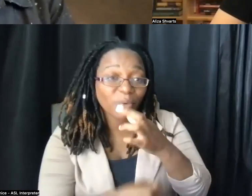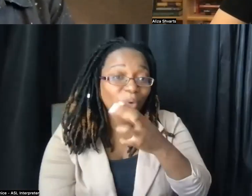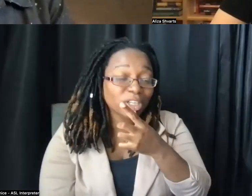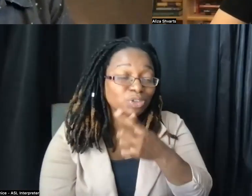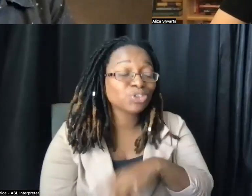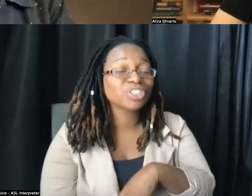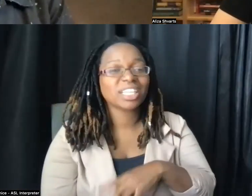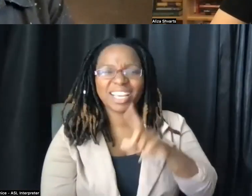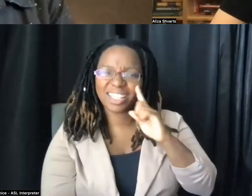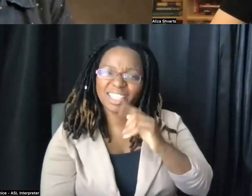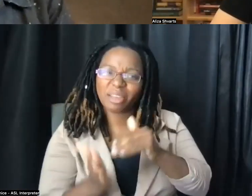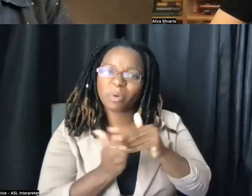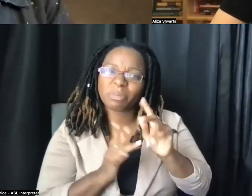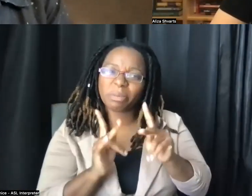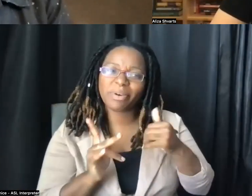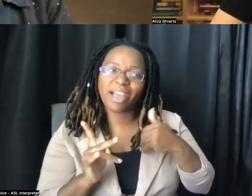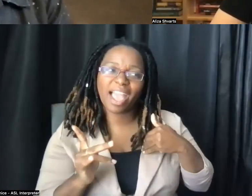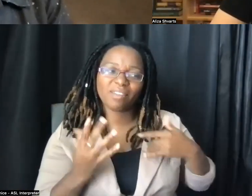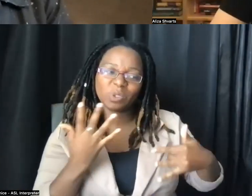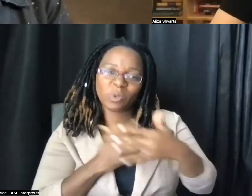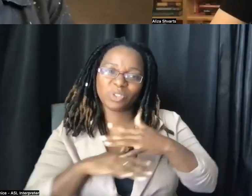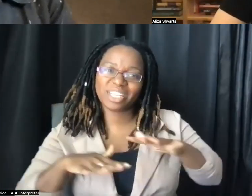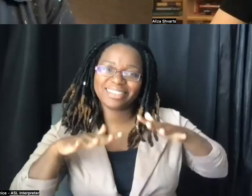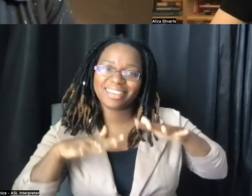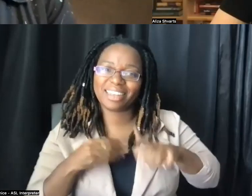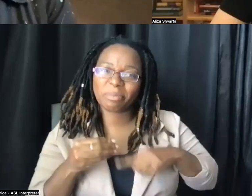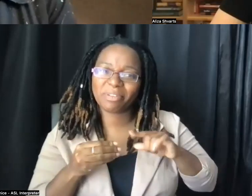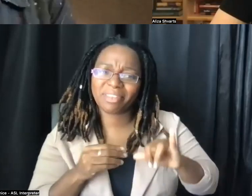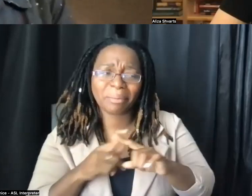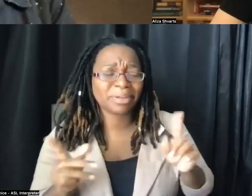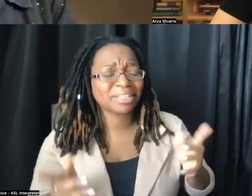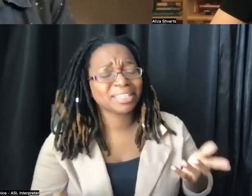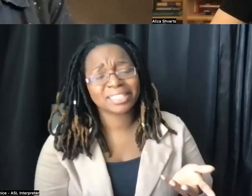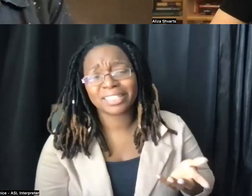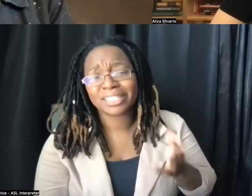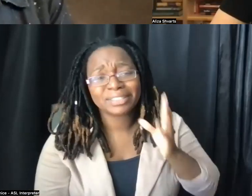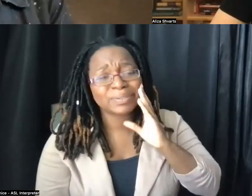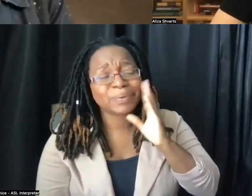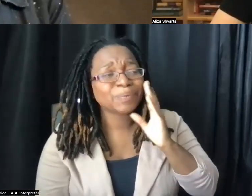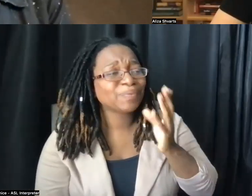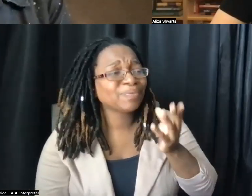would you like to have a coffee or lunch? A lot of people have social anxieties about that.